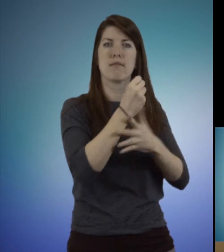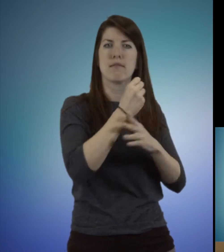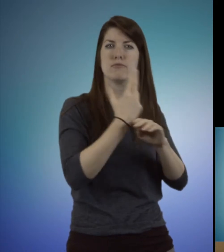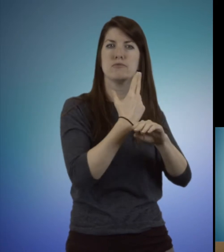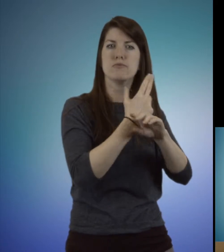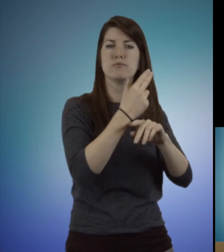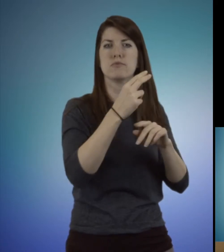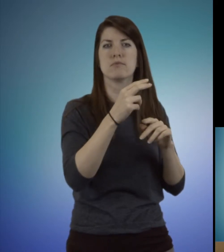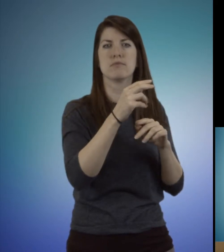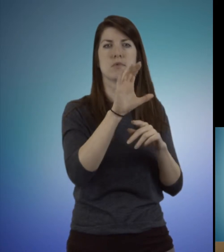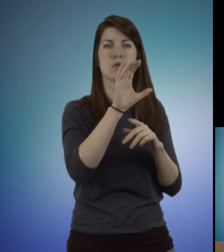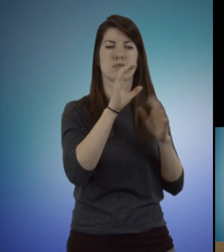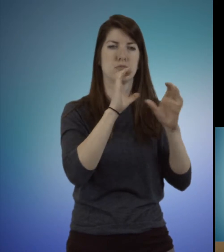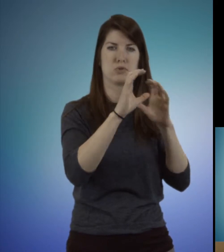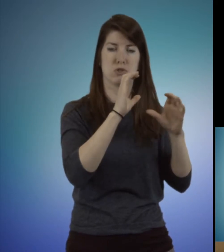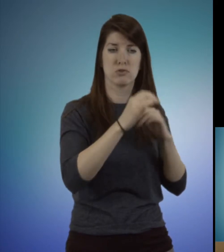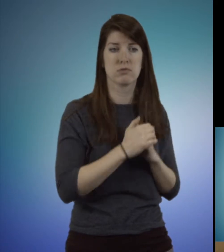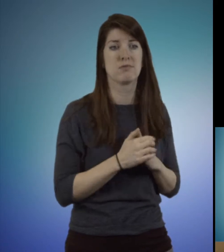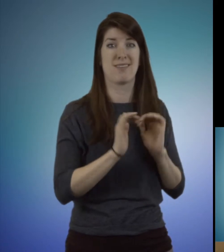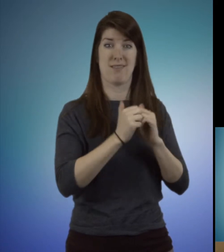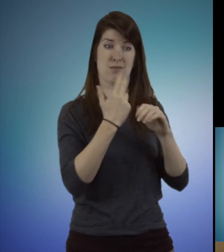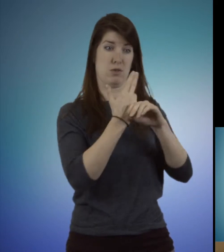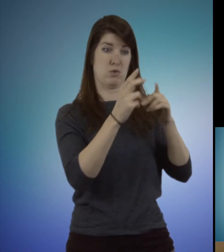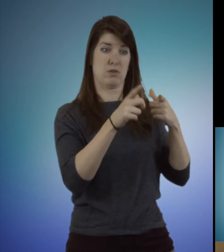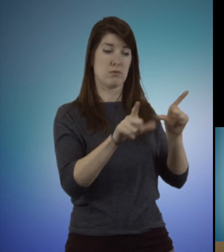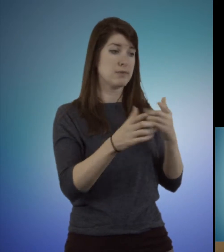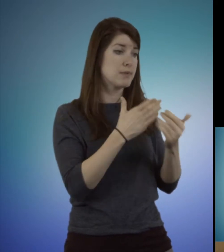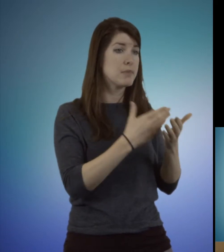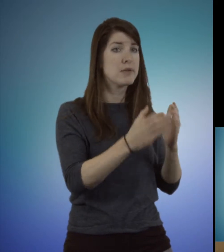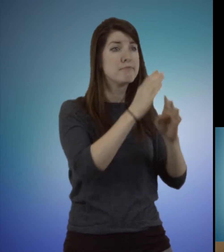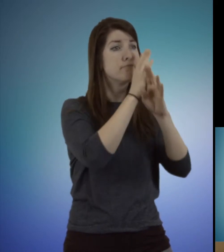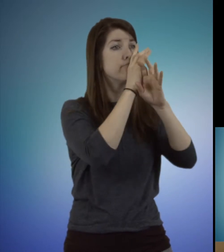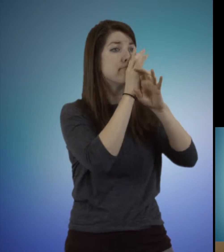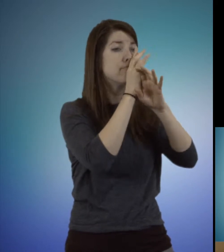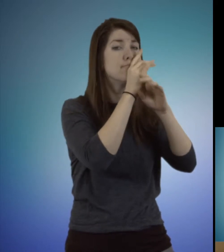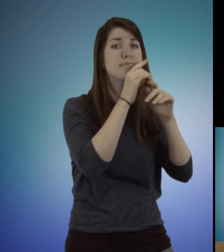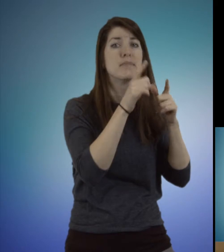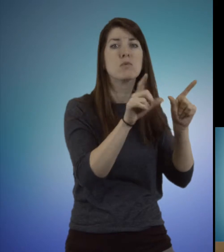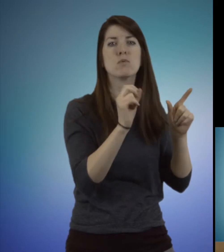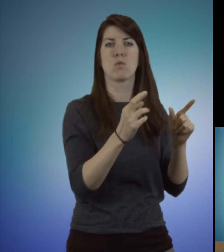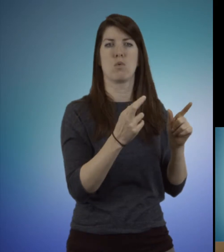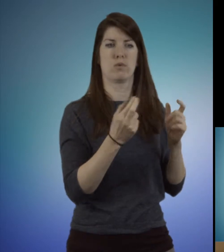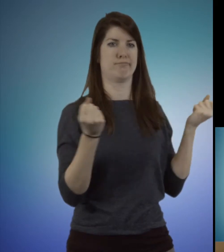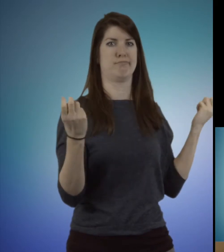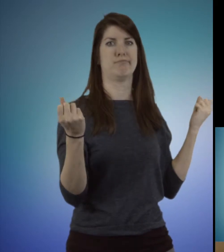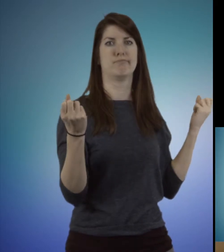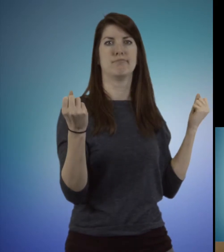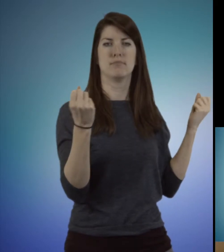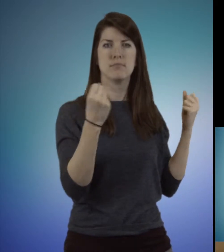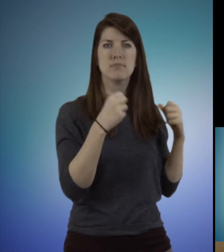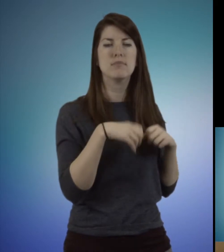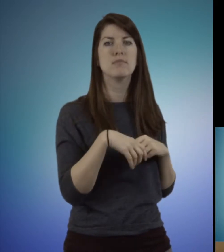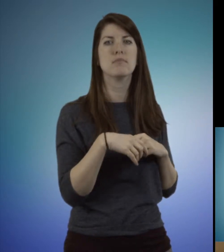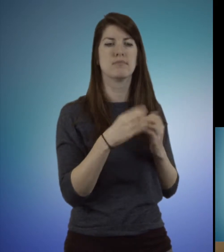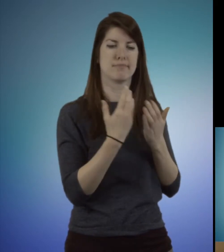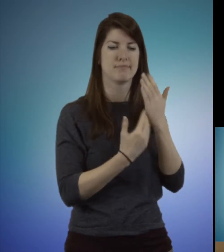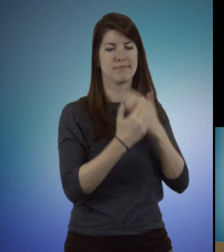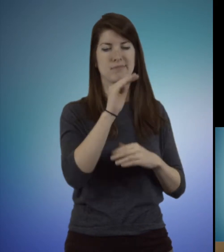Again, whether they are using it in spoken language or in sign language or manual modes, it is how they use it.